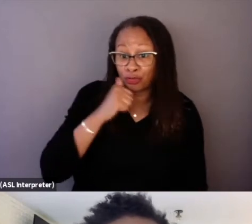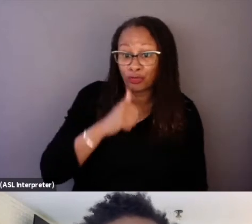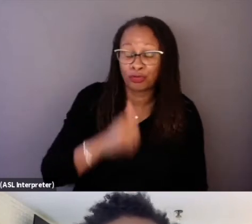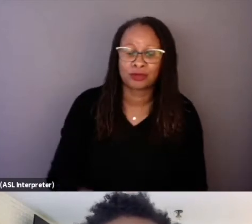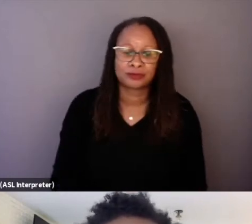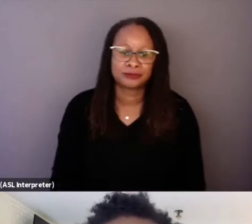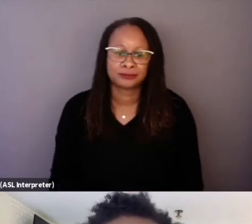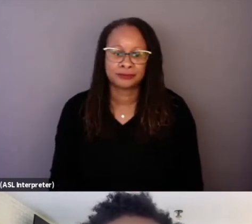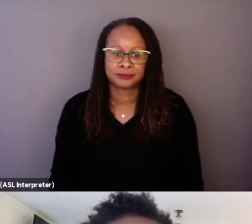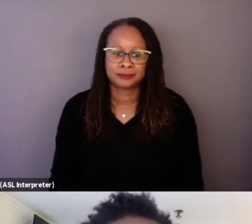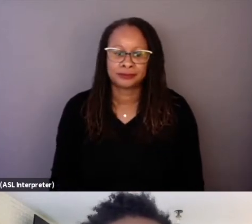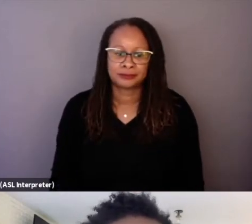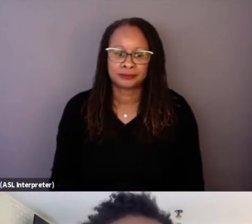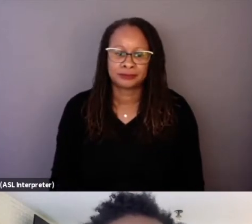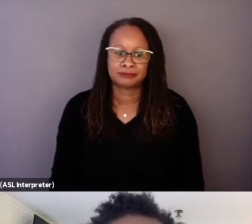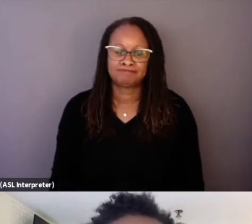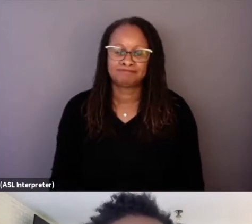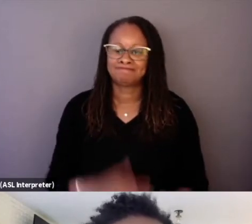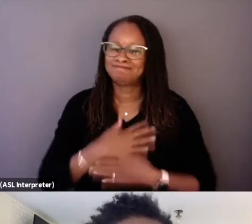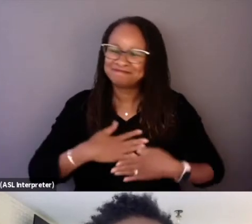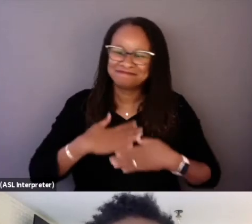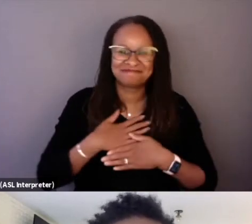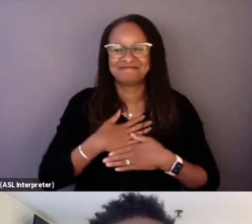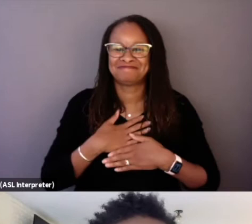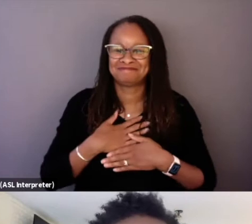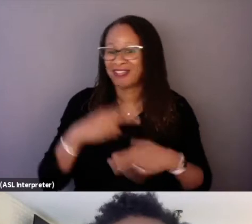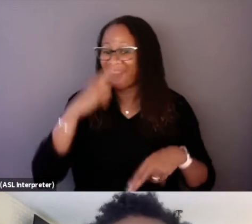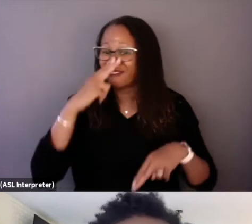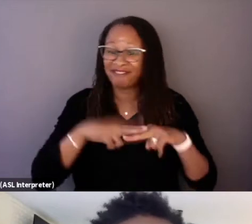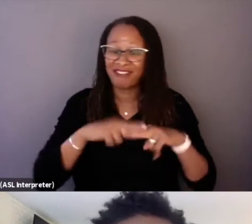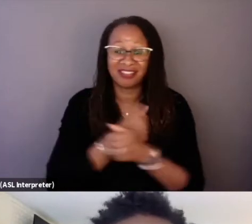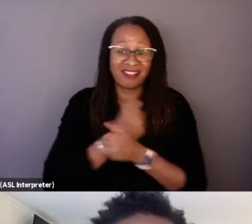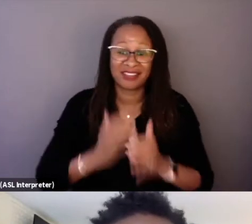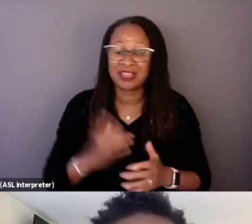you know, the joyful, fun-loving someone you wanted to be around.